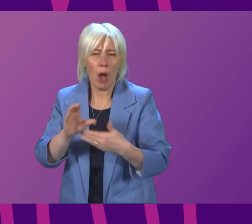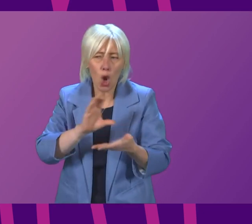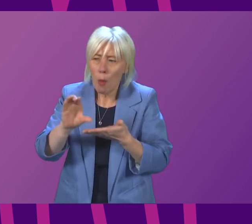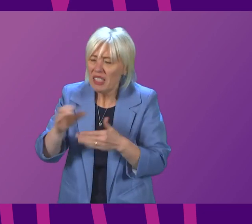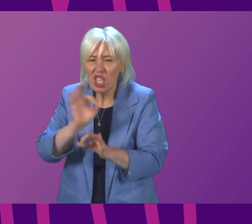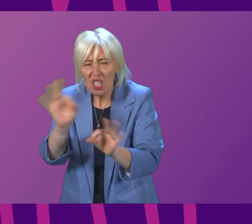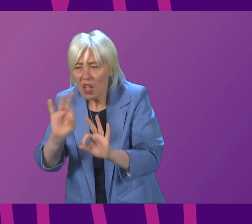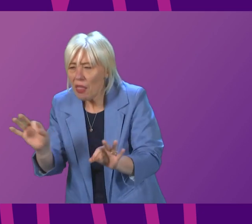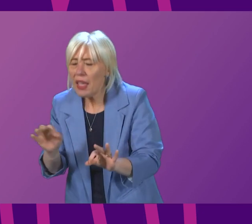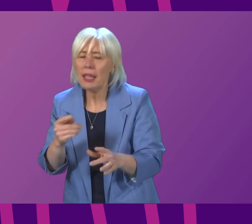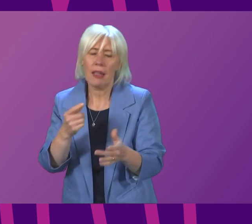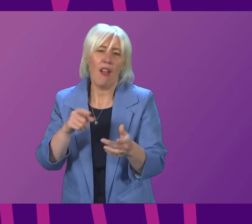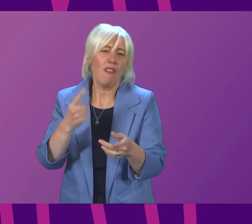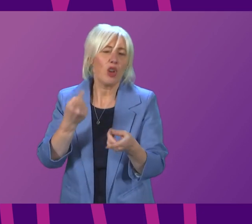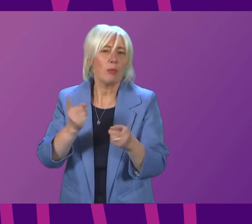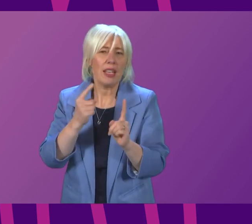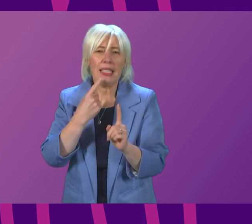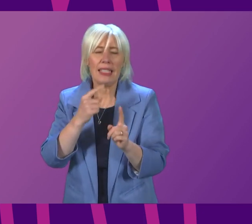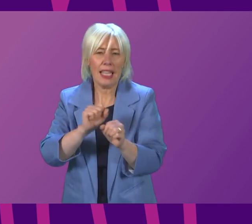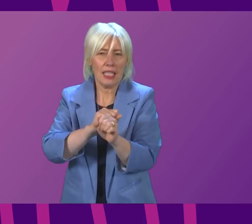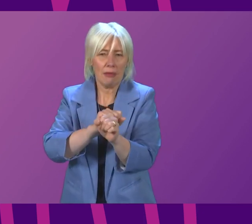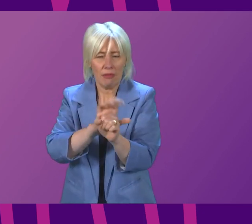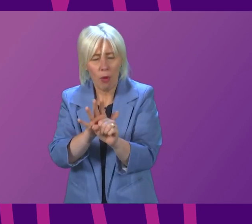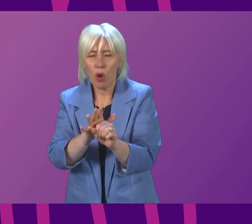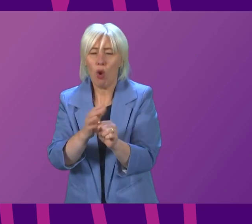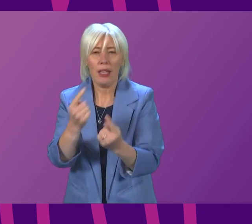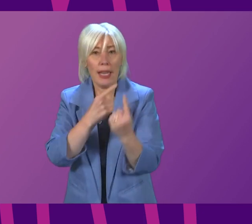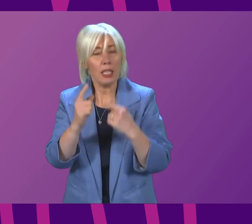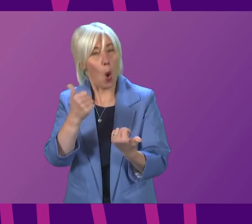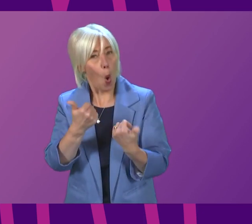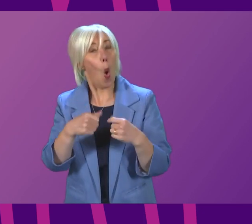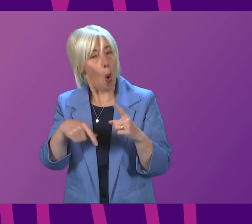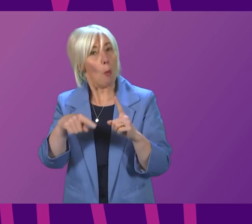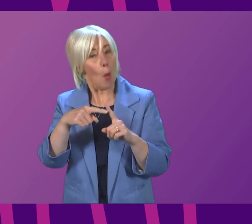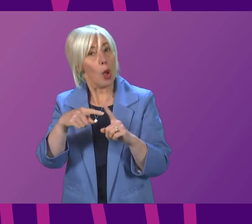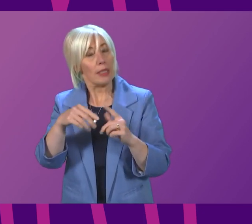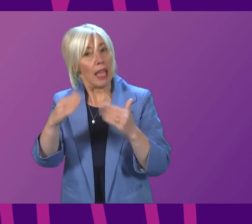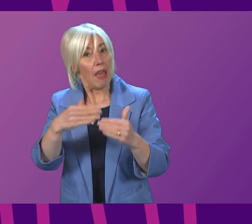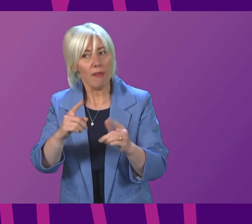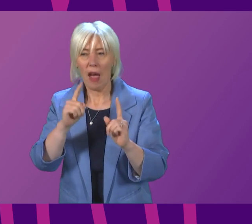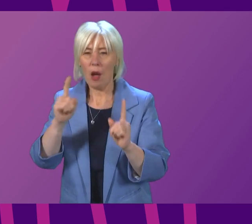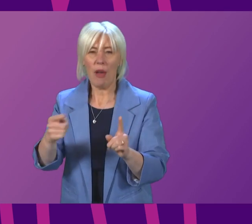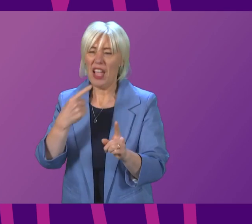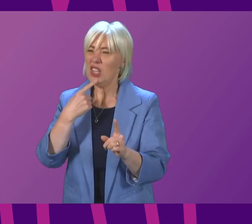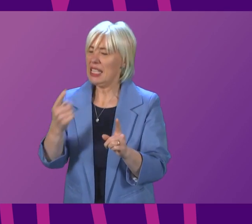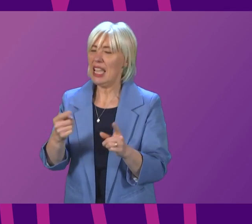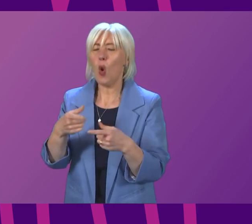She says that the data on omicron—on Covid—is more promising, and then she threatens businesses with a wider vaccination passport scheme.